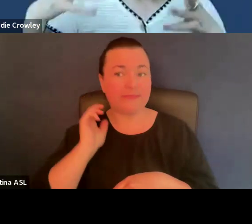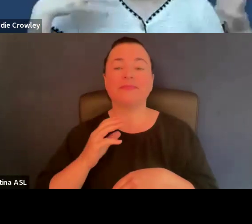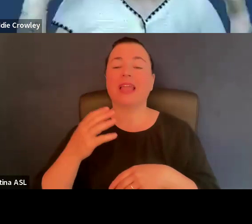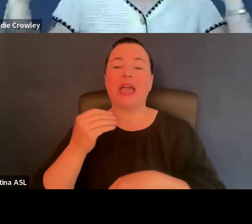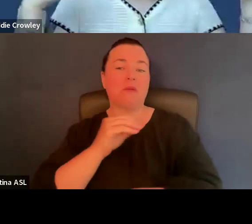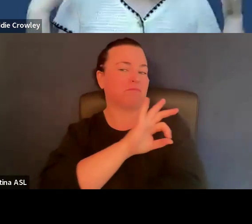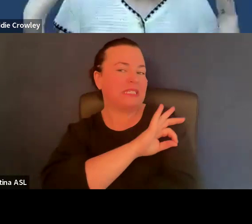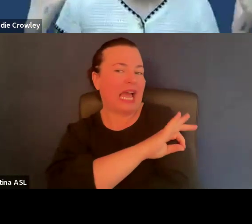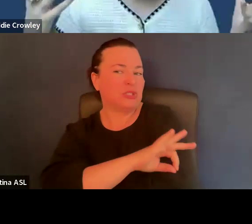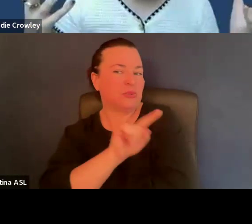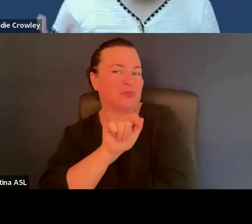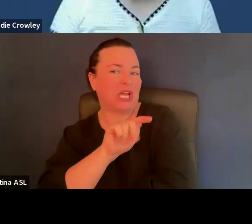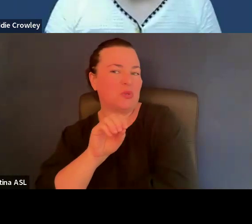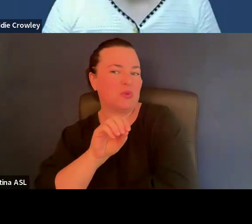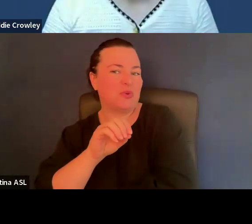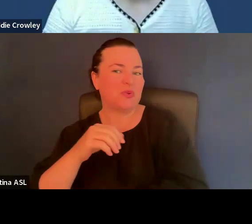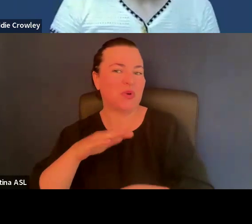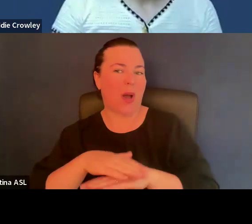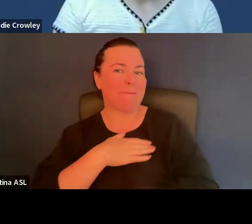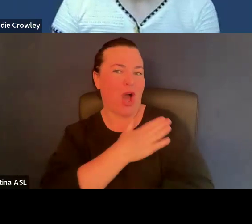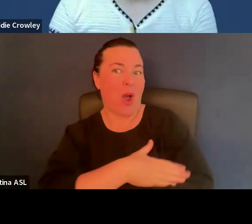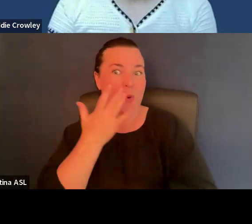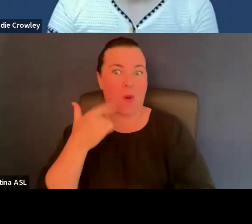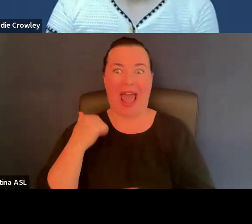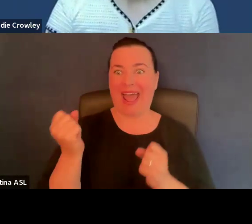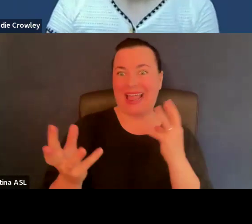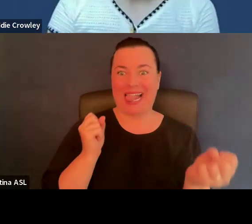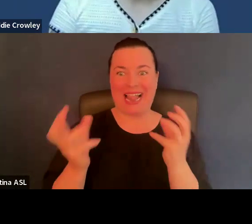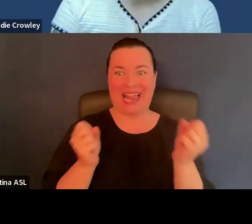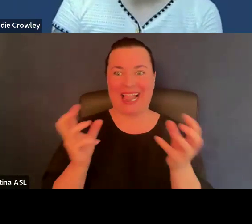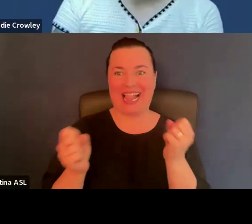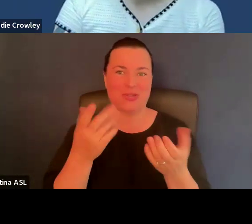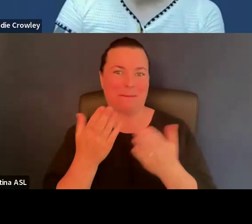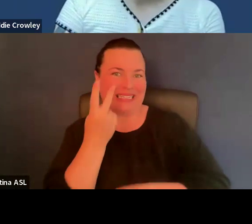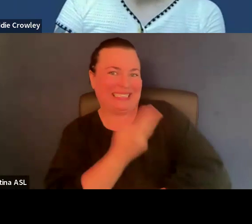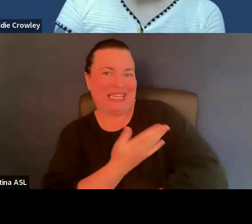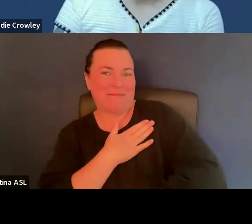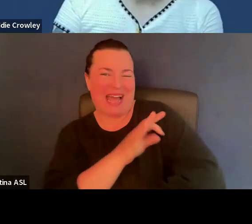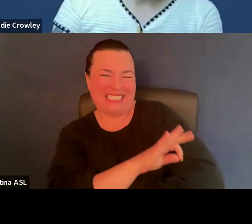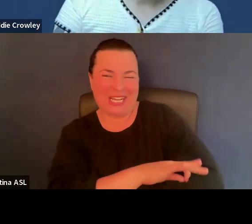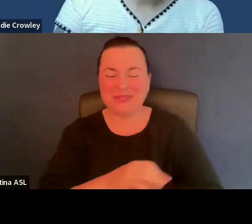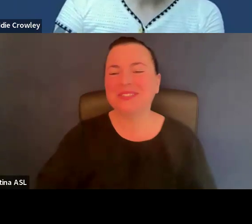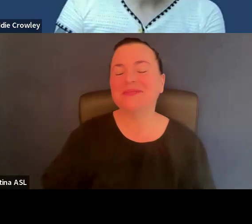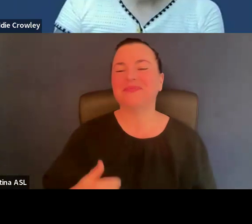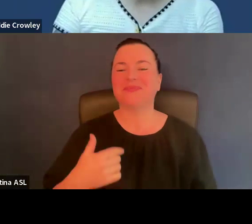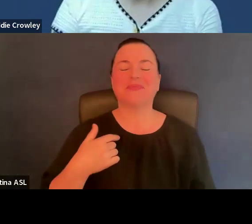'cause I tend to talk with my hands a lot. So you might see them. And I'm really excited to be here with you all joining,